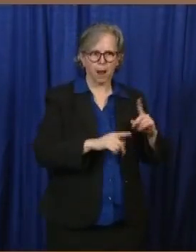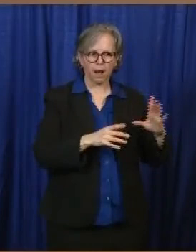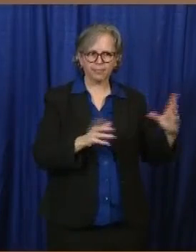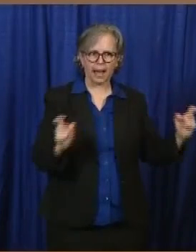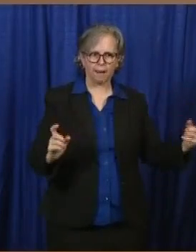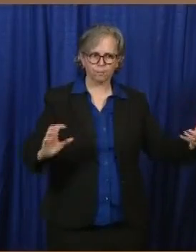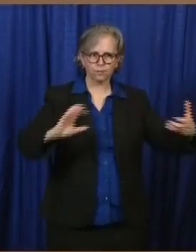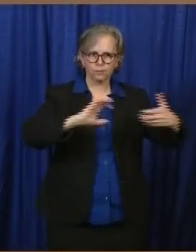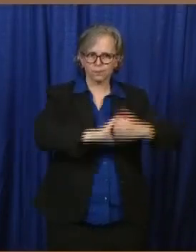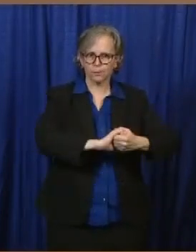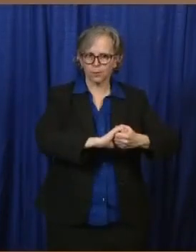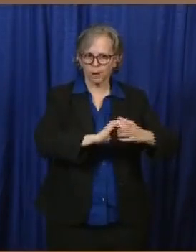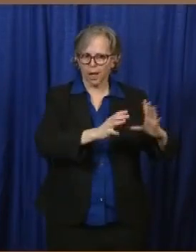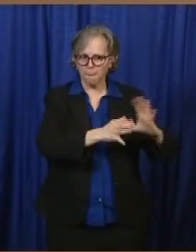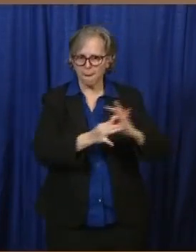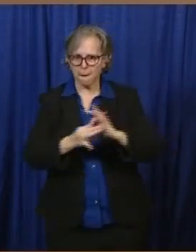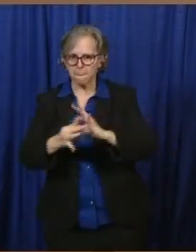THEY ARE LOCAL, SMALL HOSPITALS